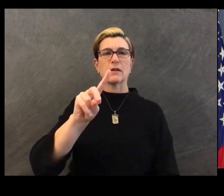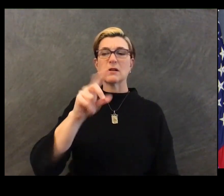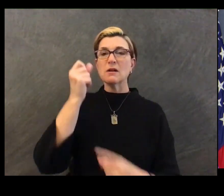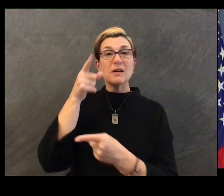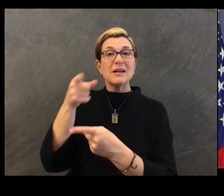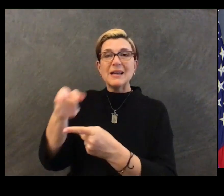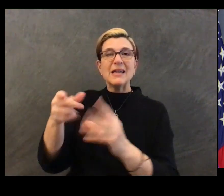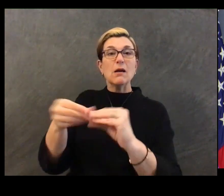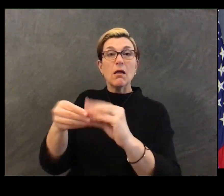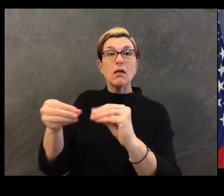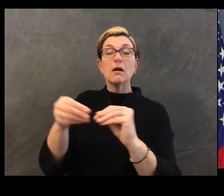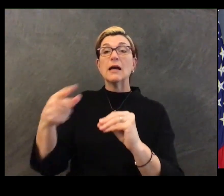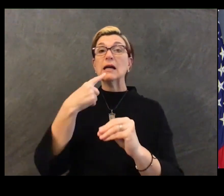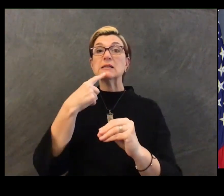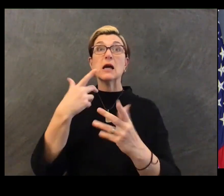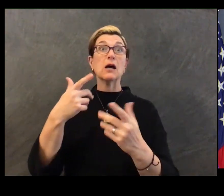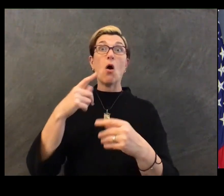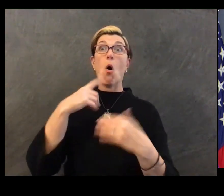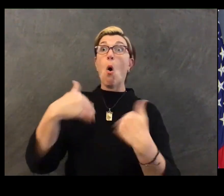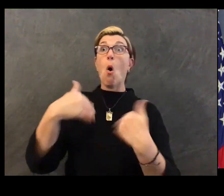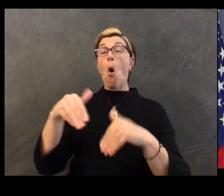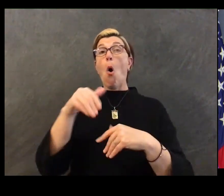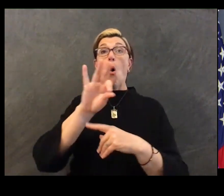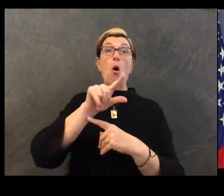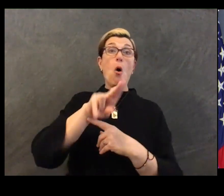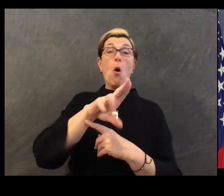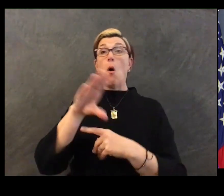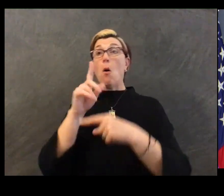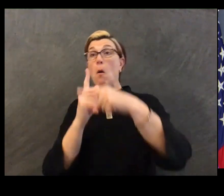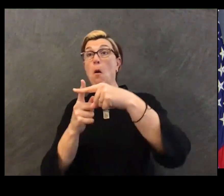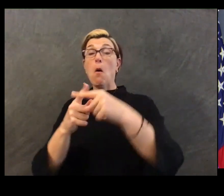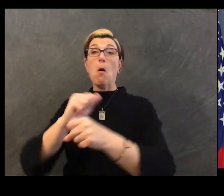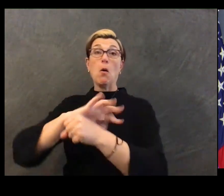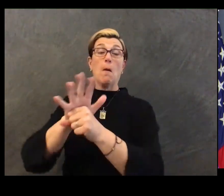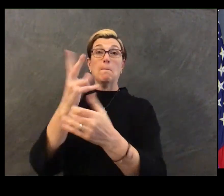Post was totally inaccurate the statement wasn't bad in the post but the